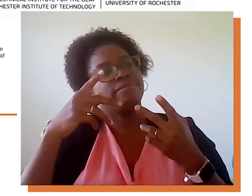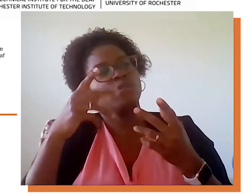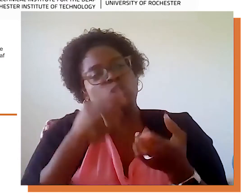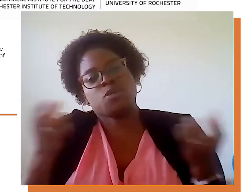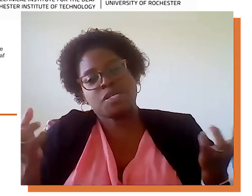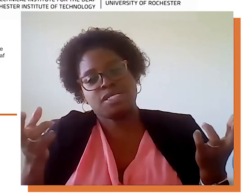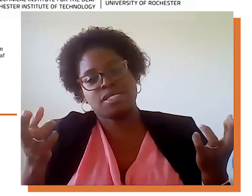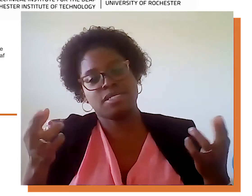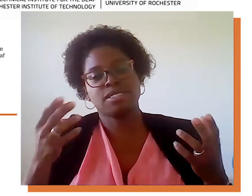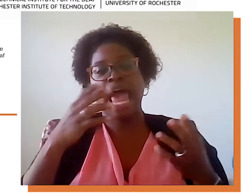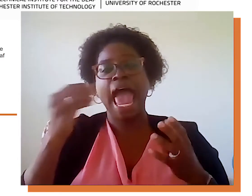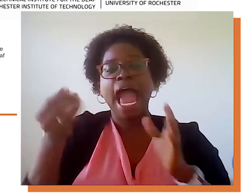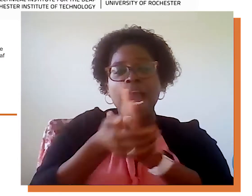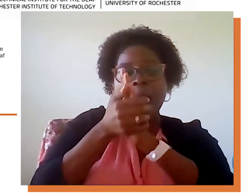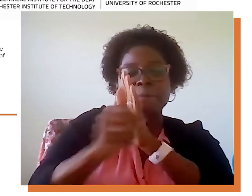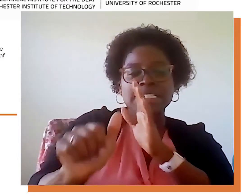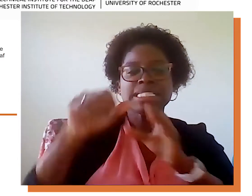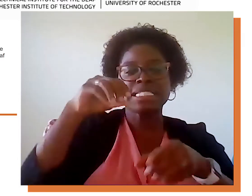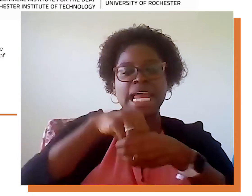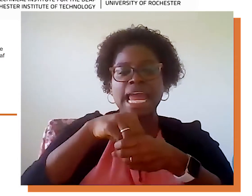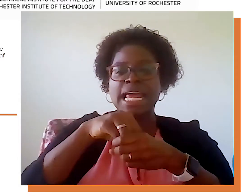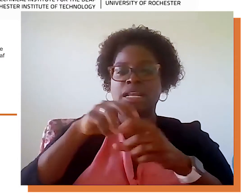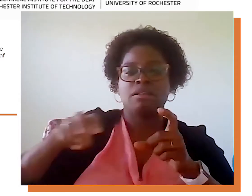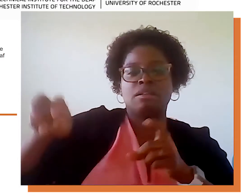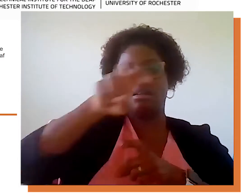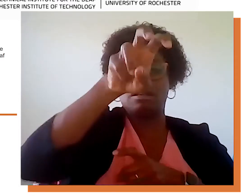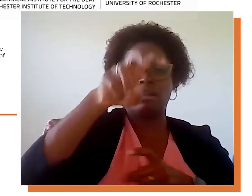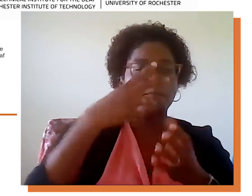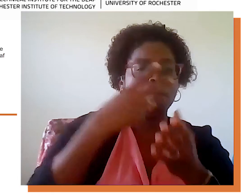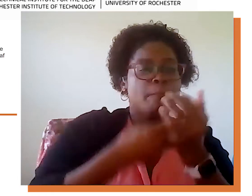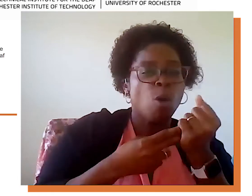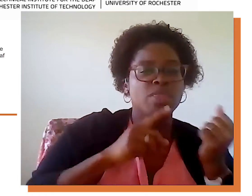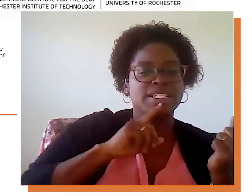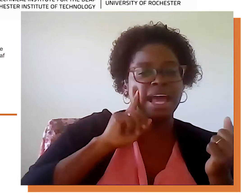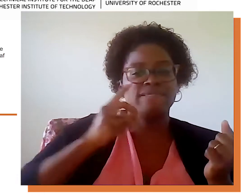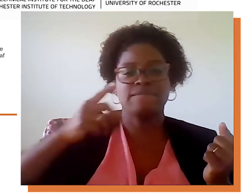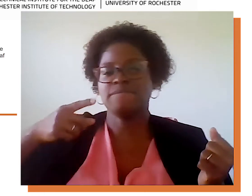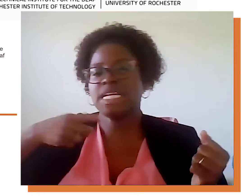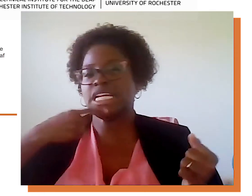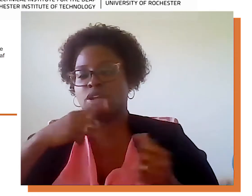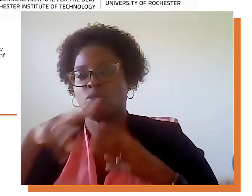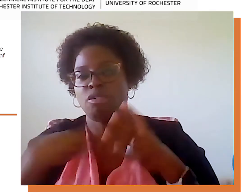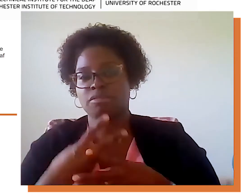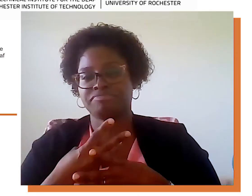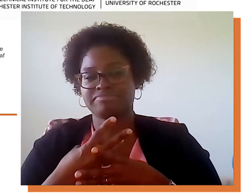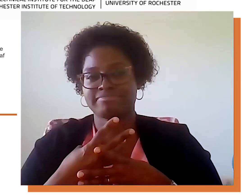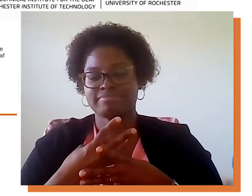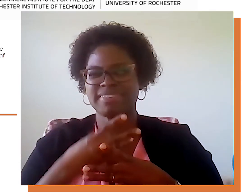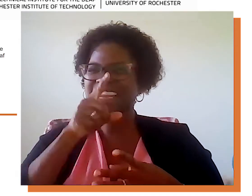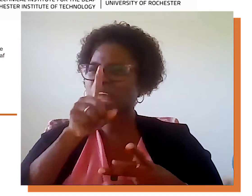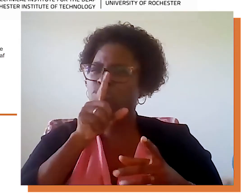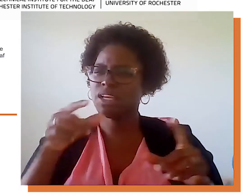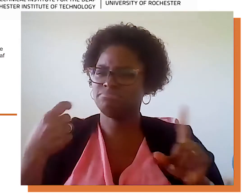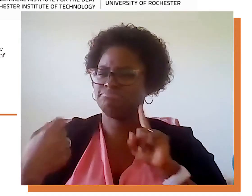really depends on their resources and their ability to navigate. That applies to both hearing and deaf people.